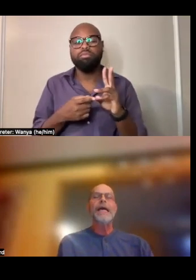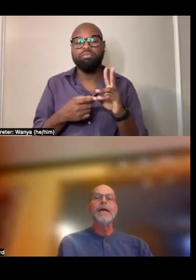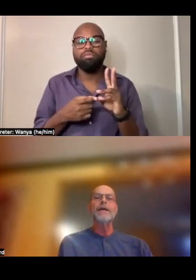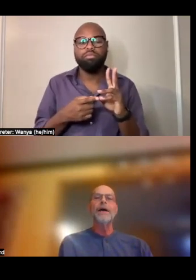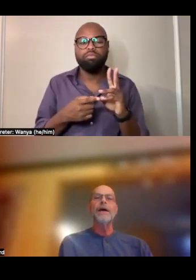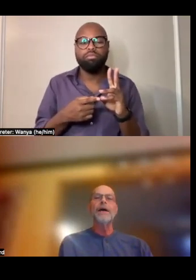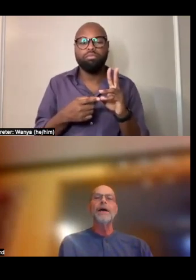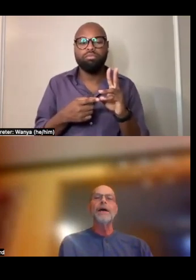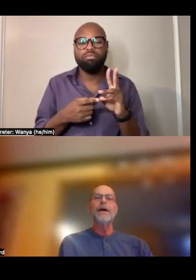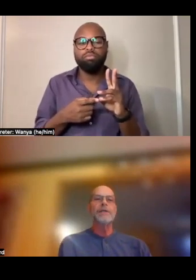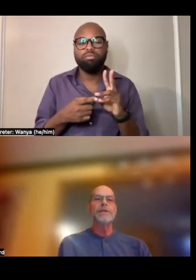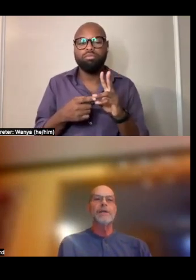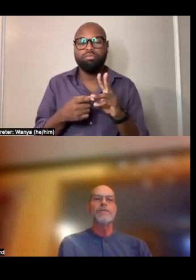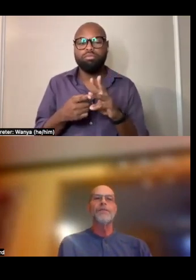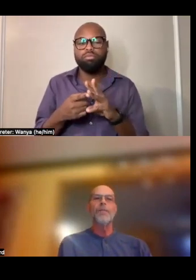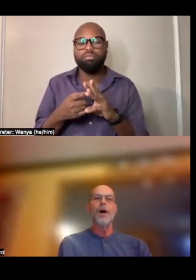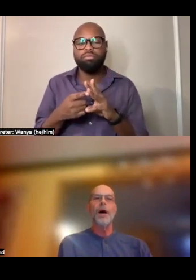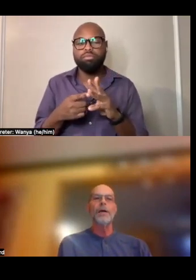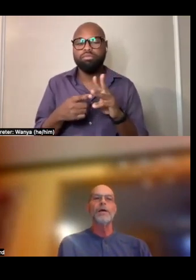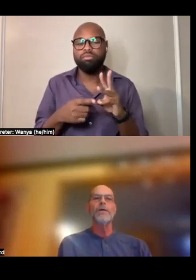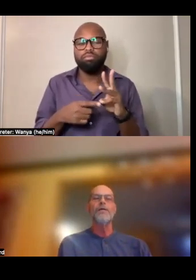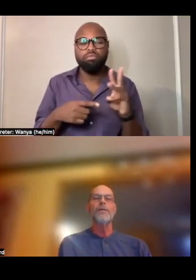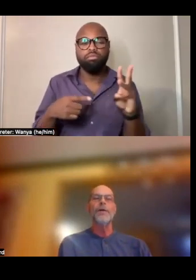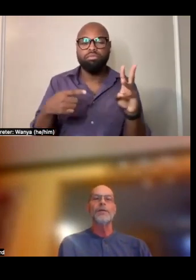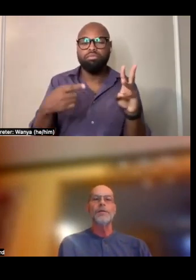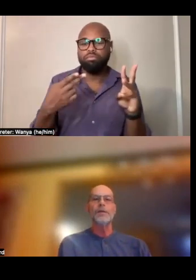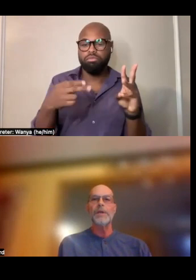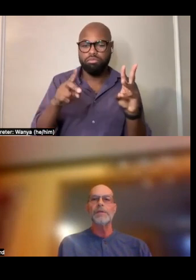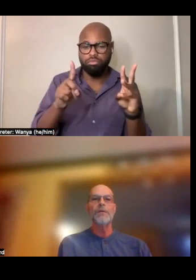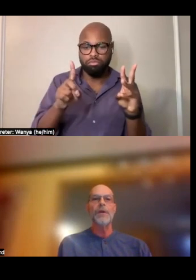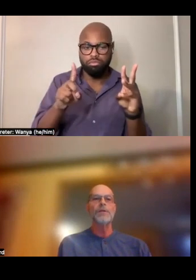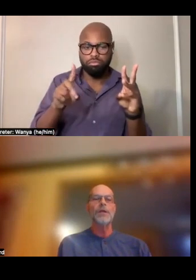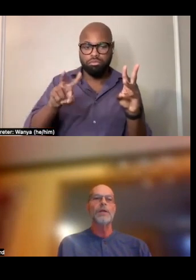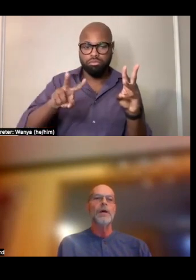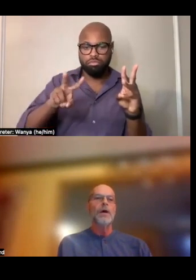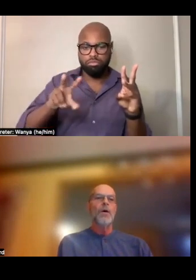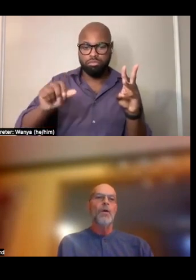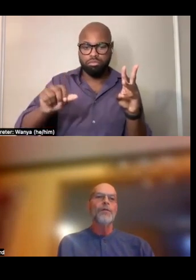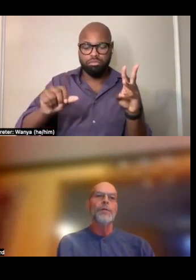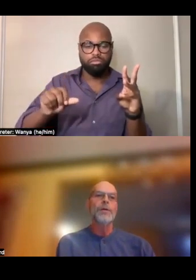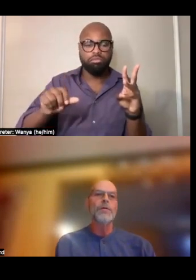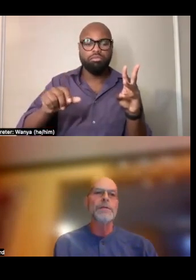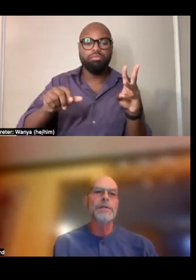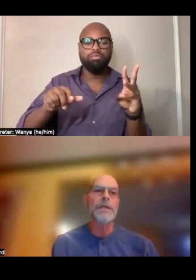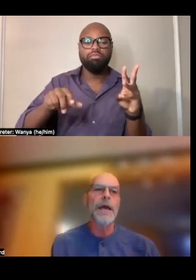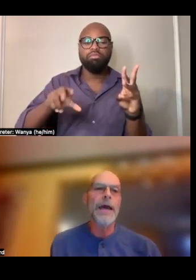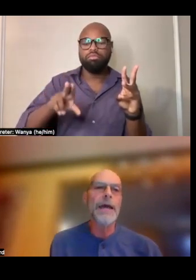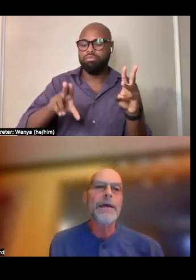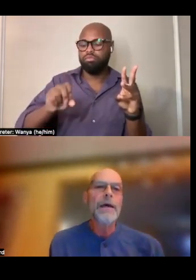any kind of federal assistance from HUD, from the Veterans Administration or from the USDA.